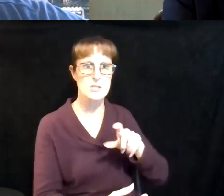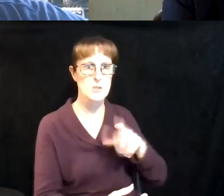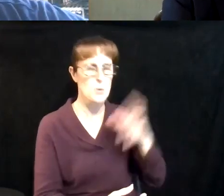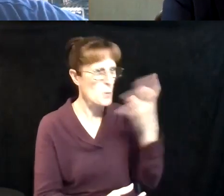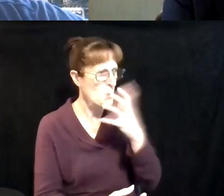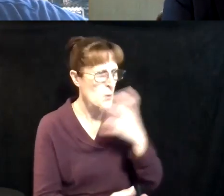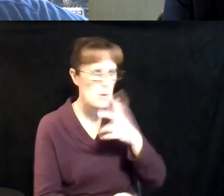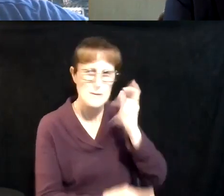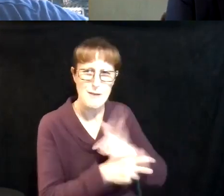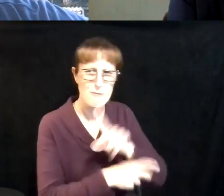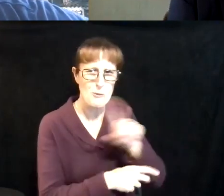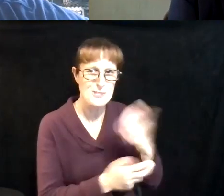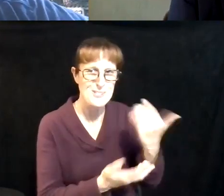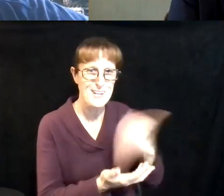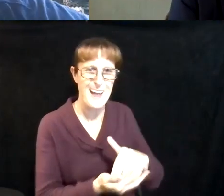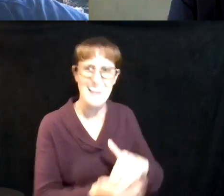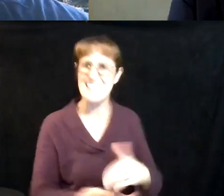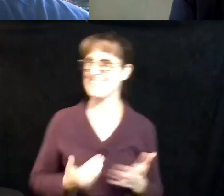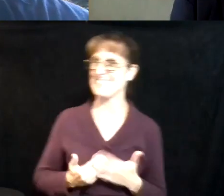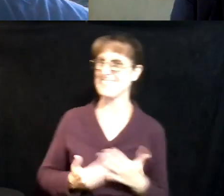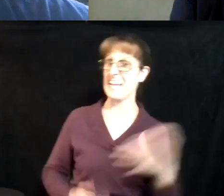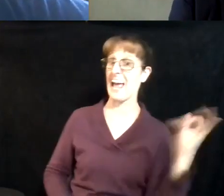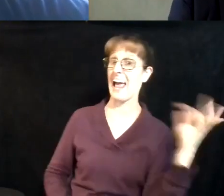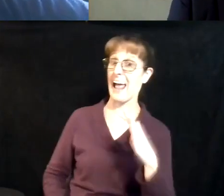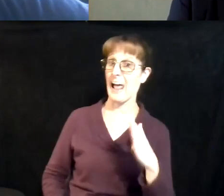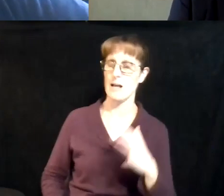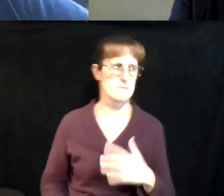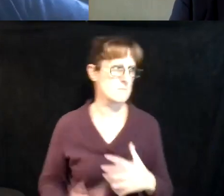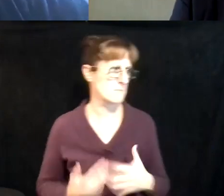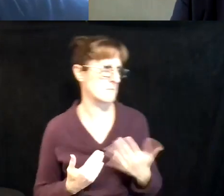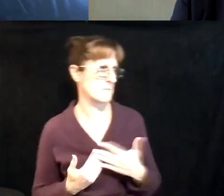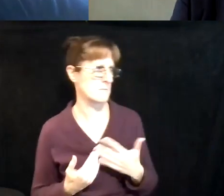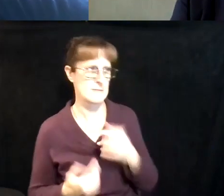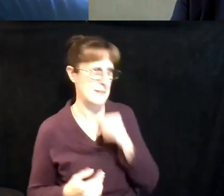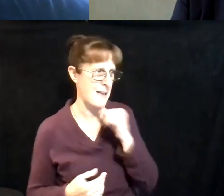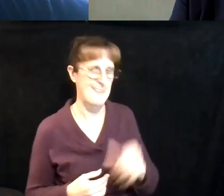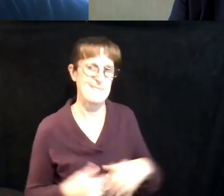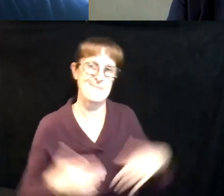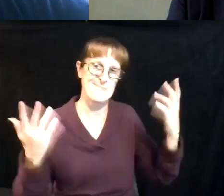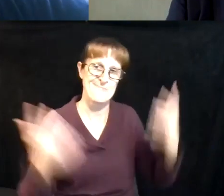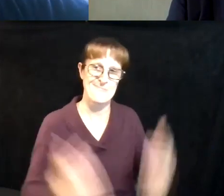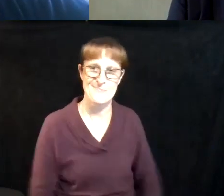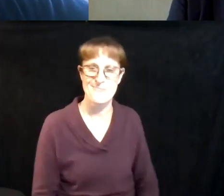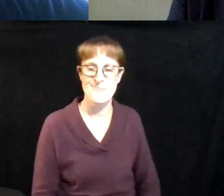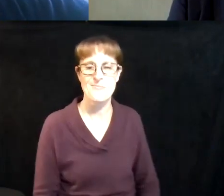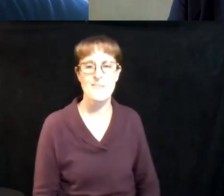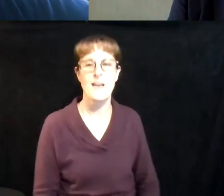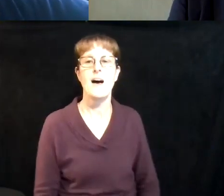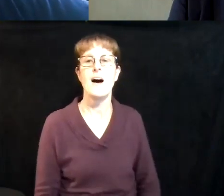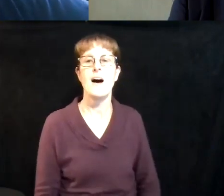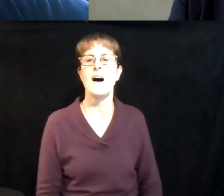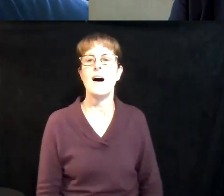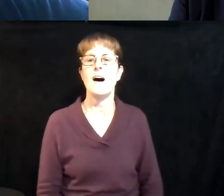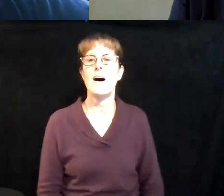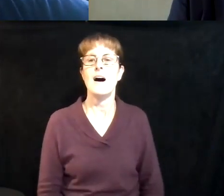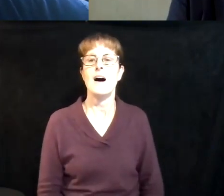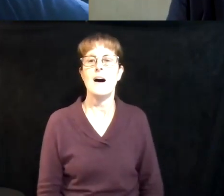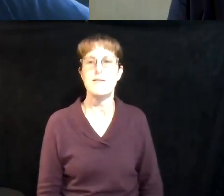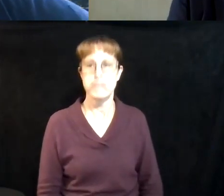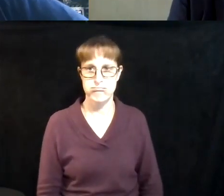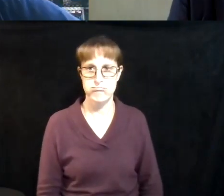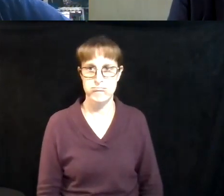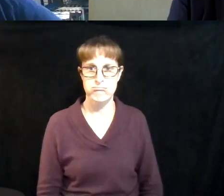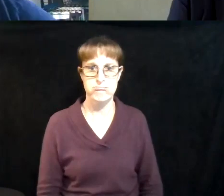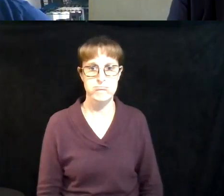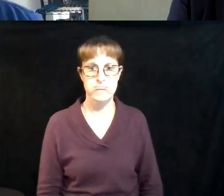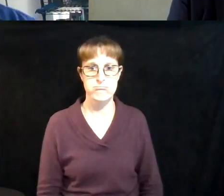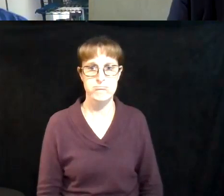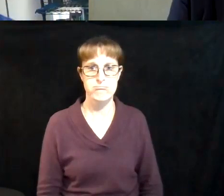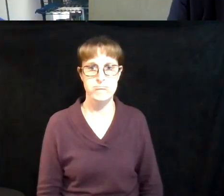some really easy ones.